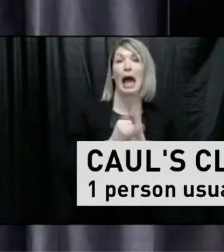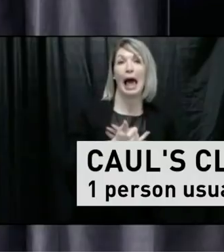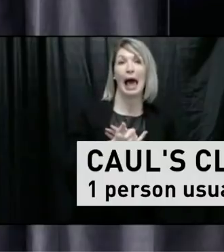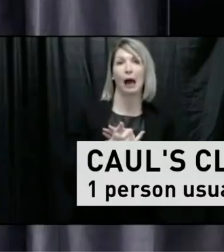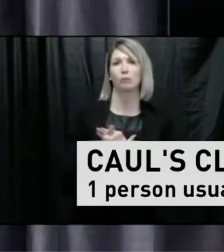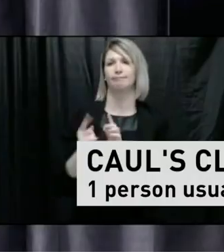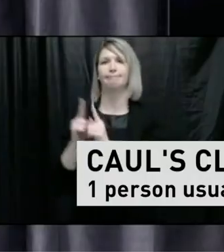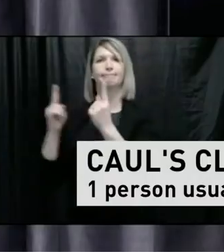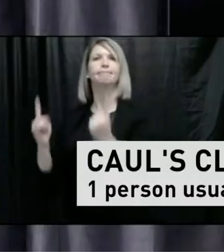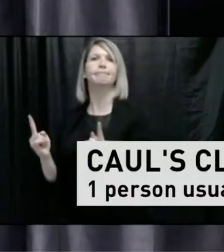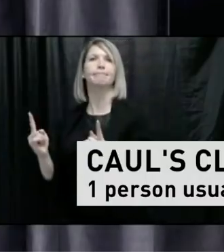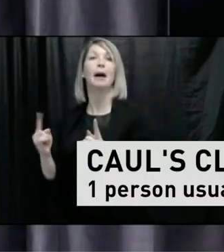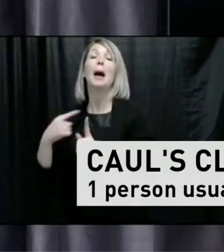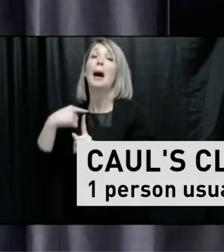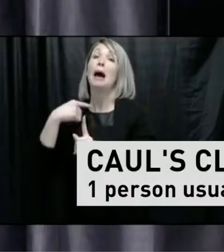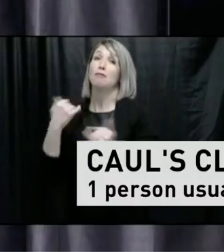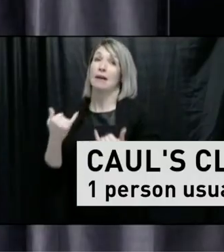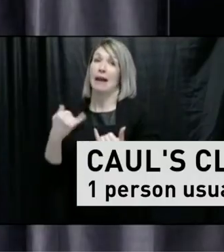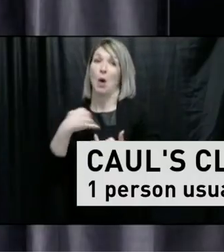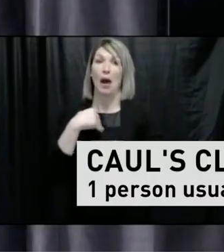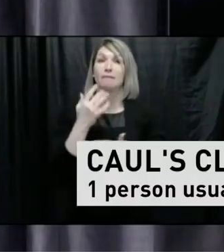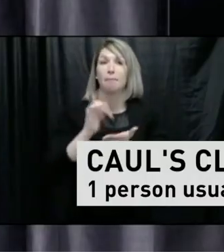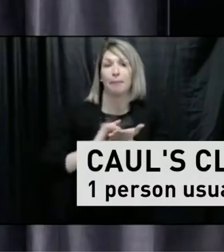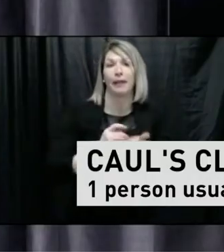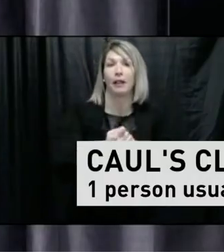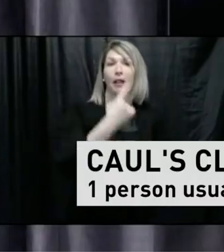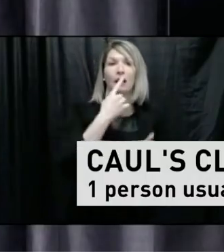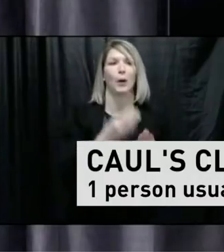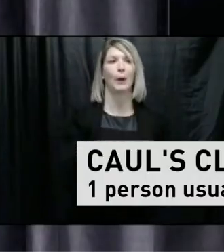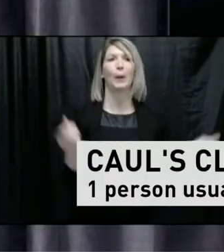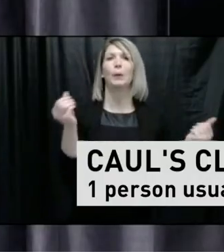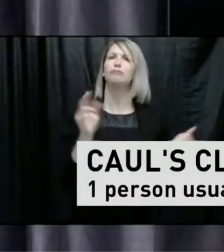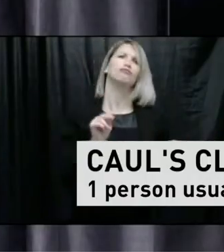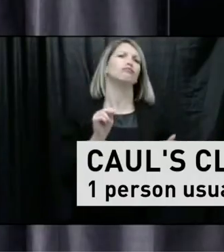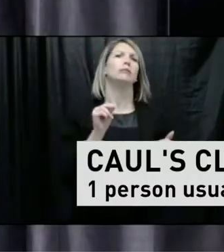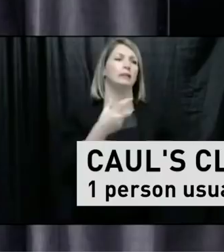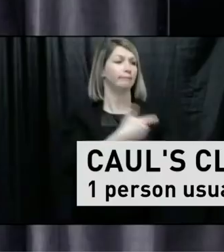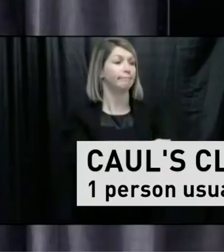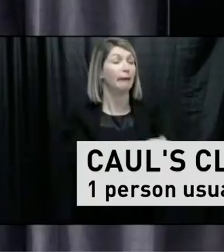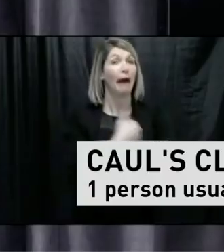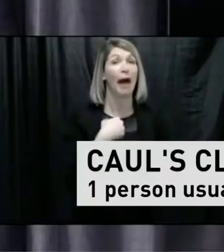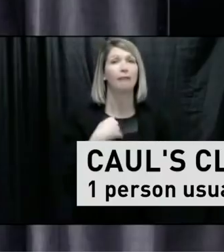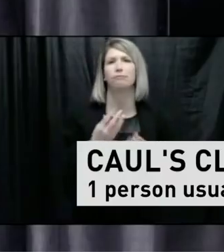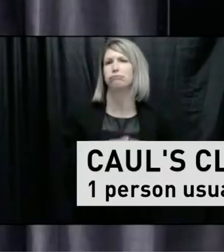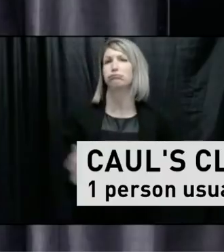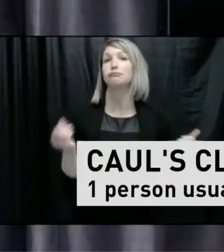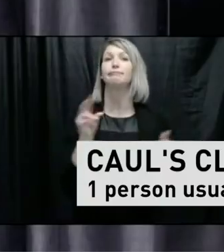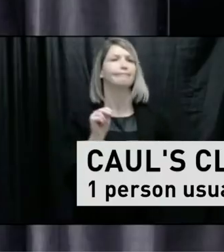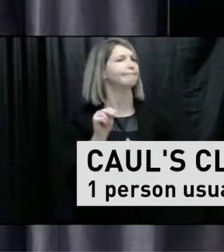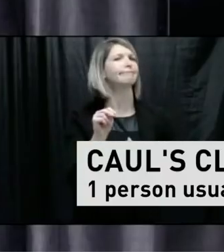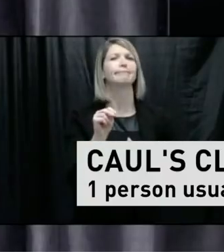RIGHT NOW. NO VACCINE OR MEDICATION. HOW DID THINGS HAPPEN IN BENEFICIAL WAY?